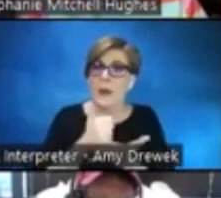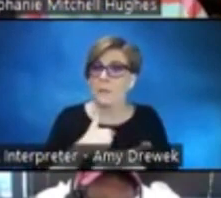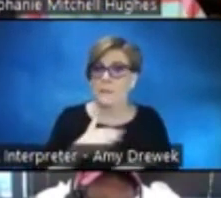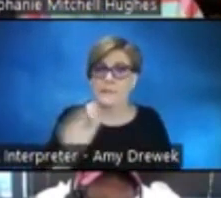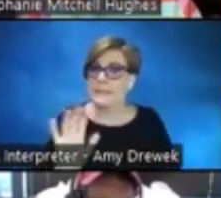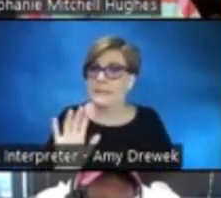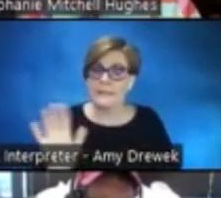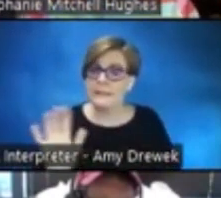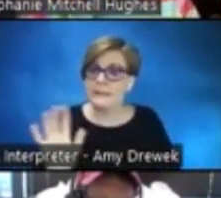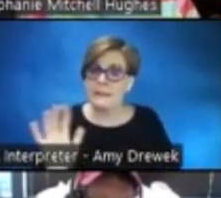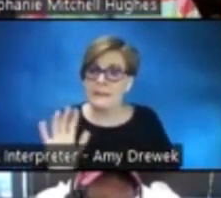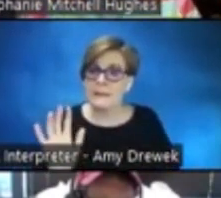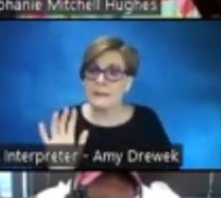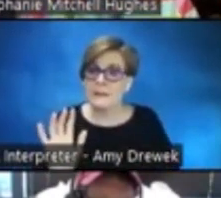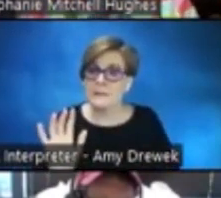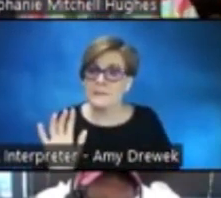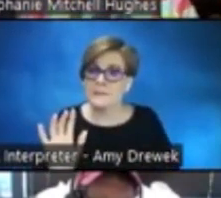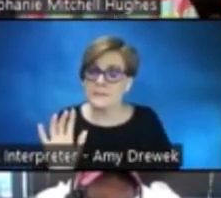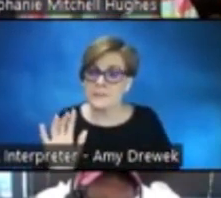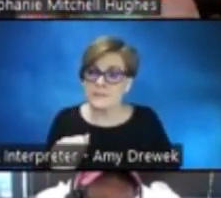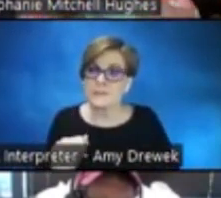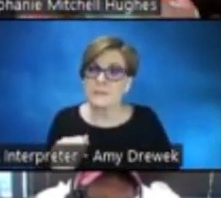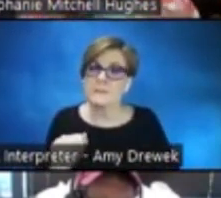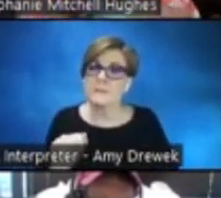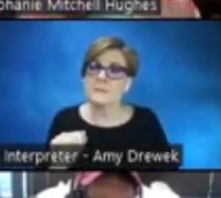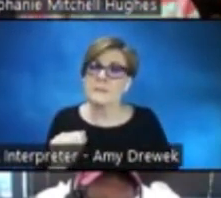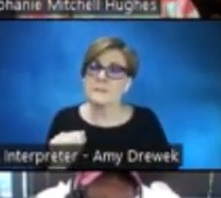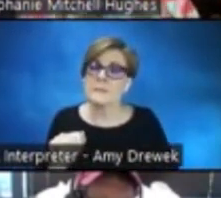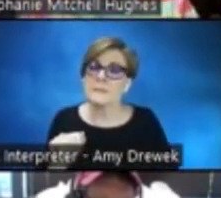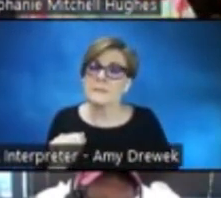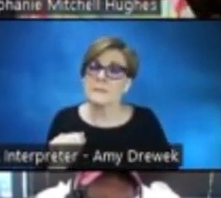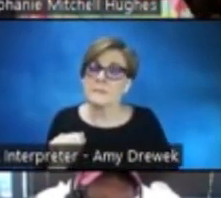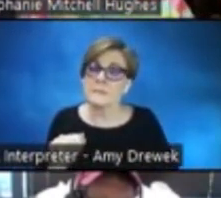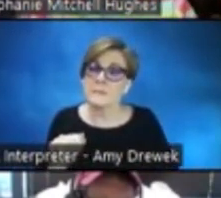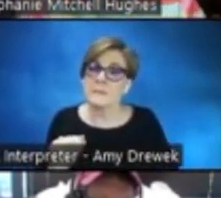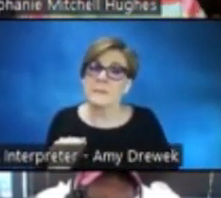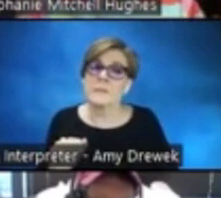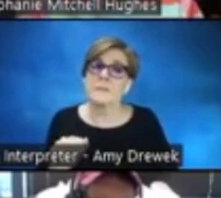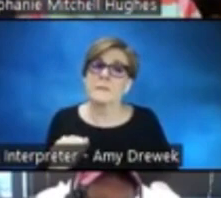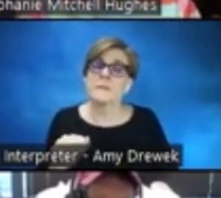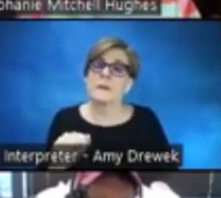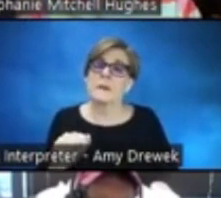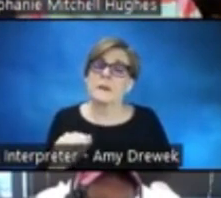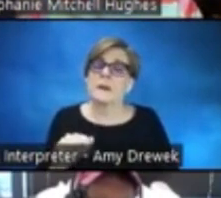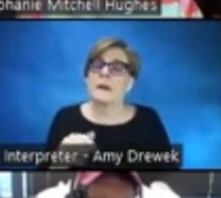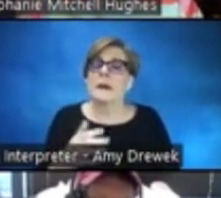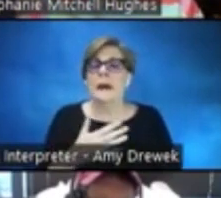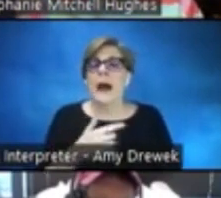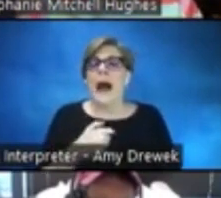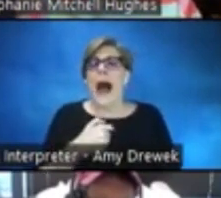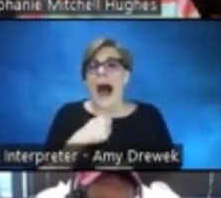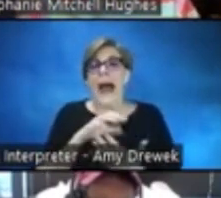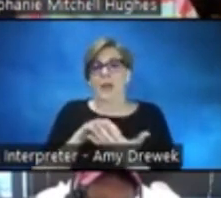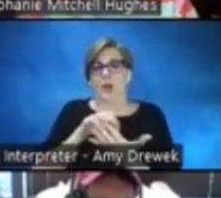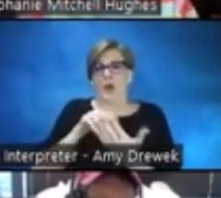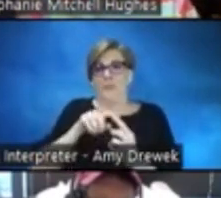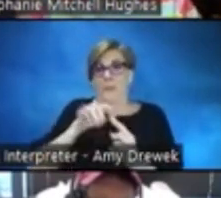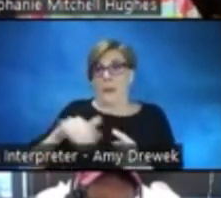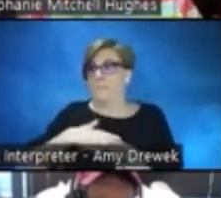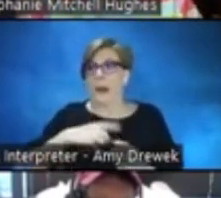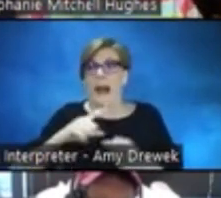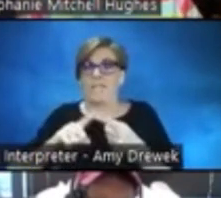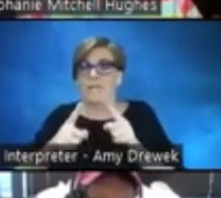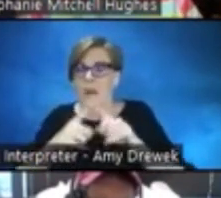SO I HAD TO LEARN FROM THAT BECAUSE MY FRIENDS JUST REALLY FREAKED OUT ABOUT IT AND